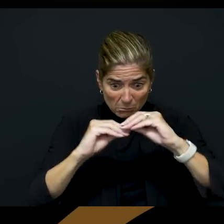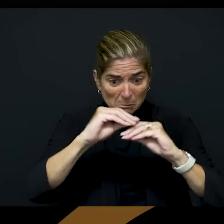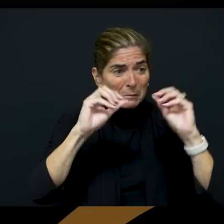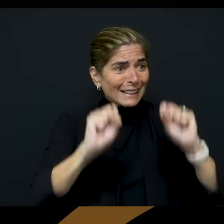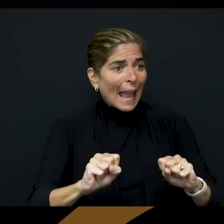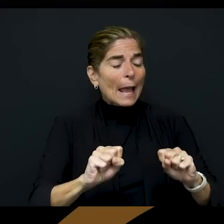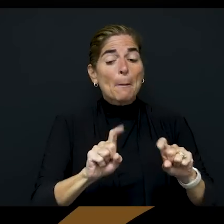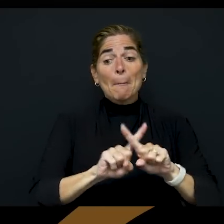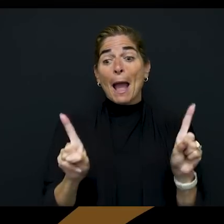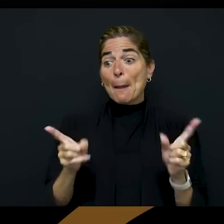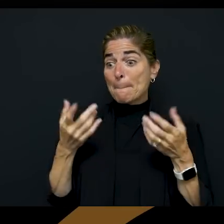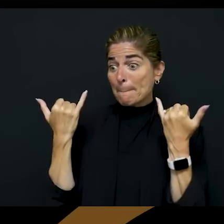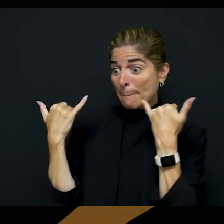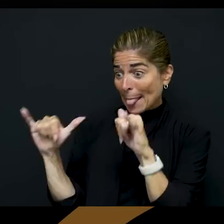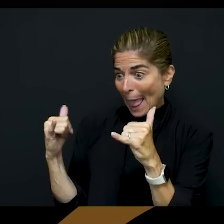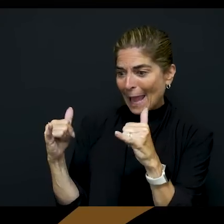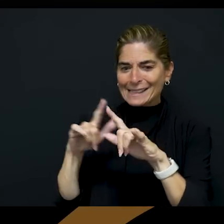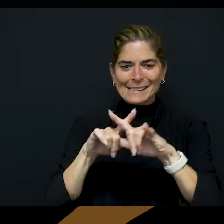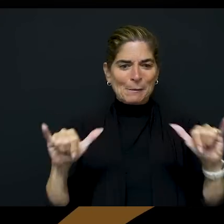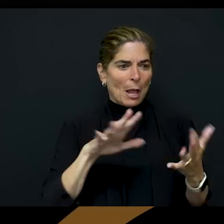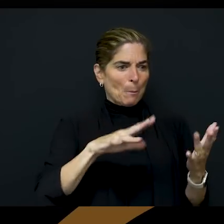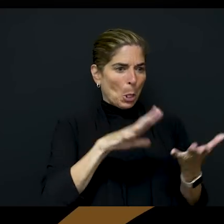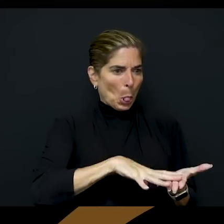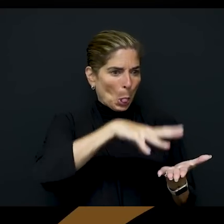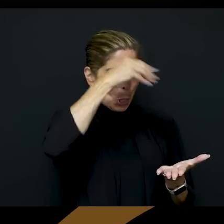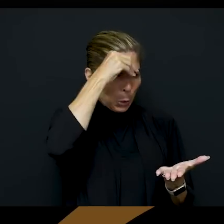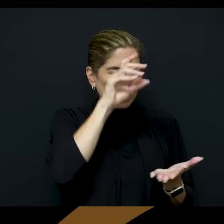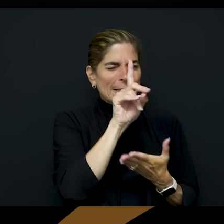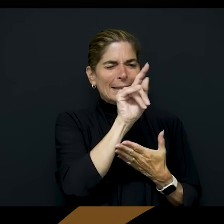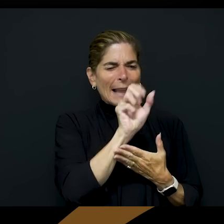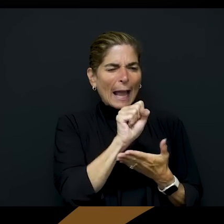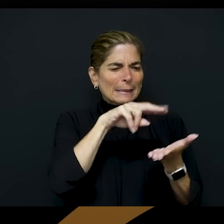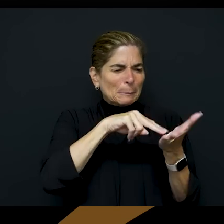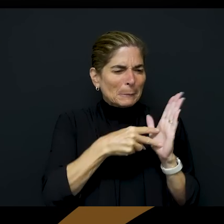But yet through play they kind of learn to pick up the little dots.